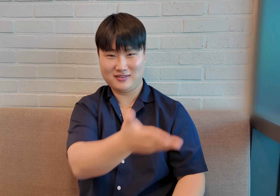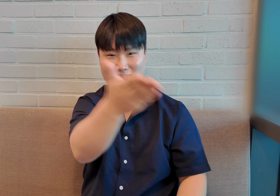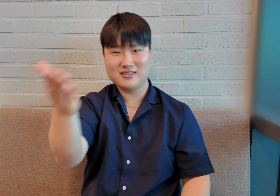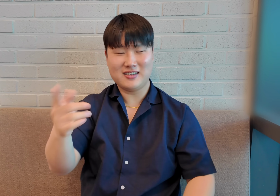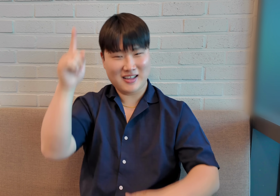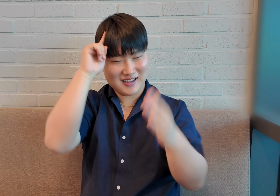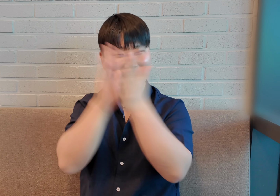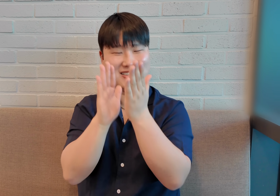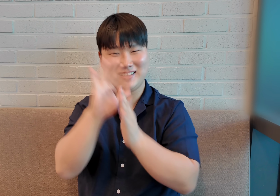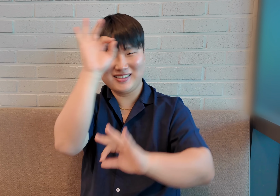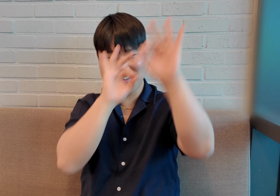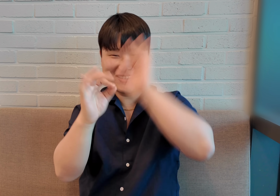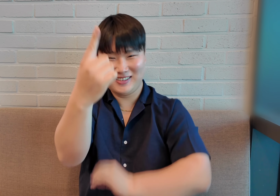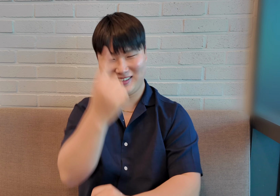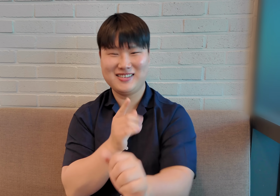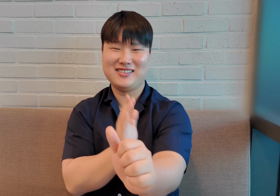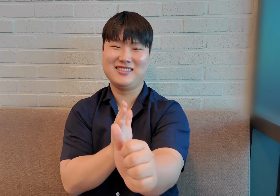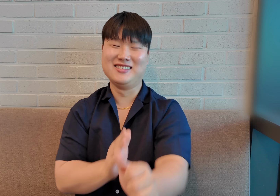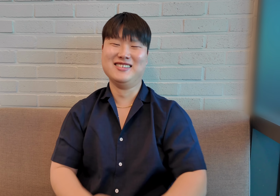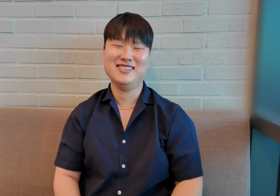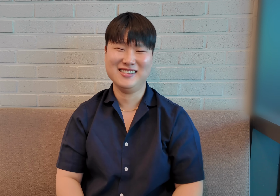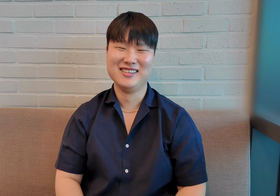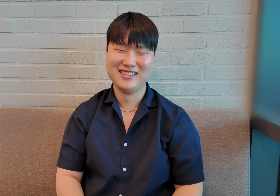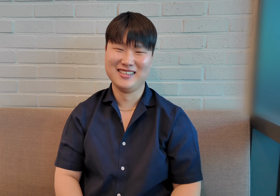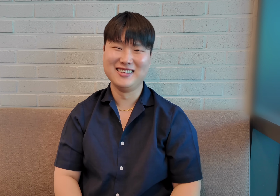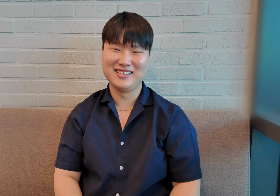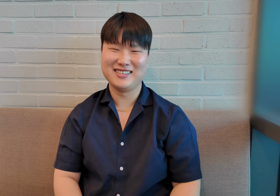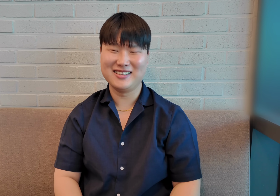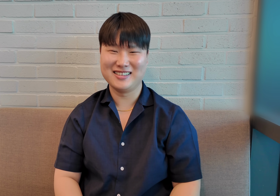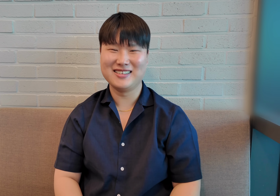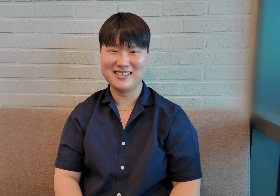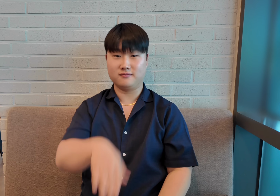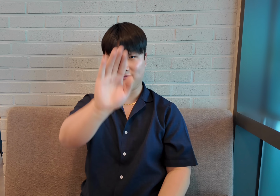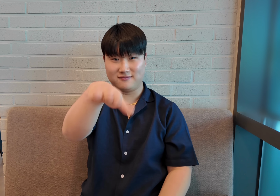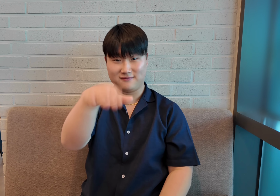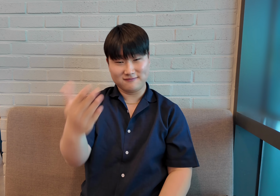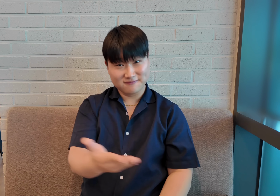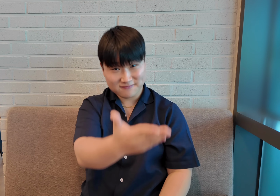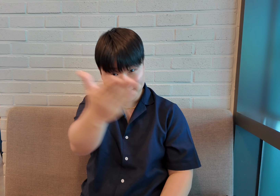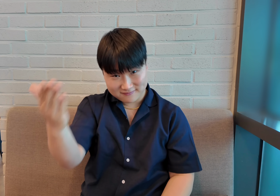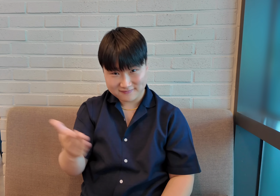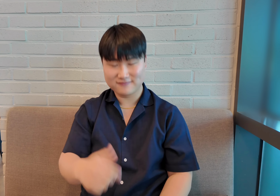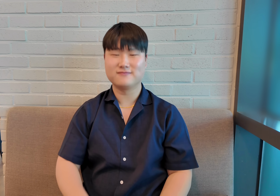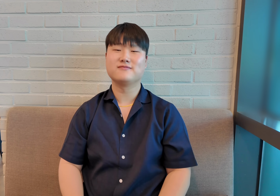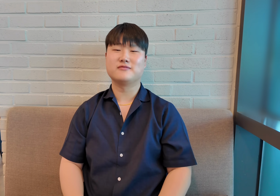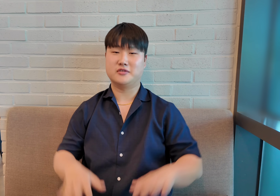please come find your own haha. There's something I want to tell you.